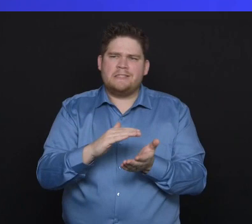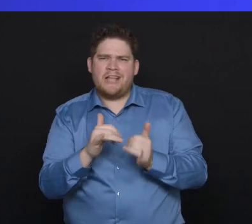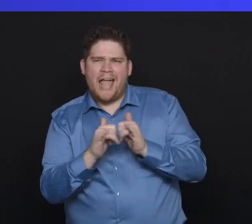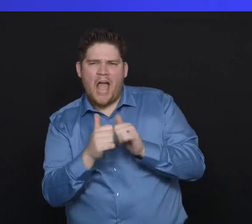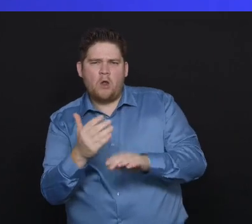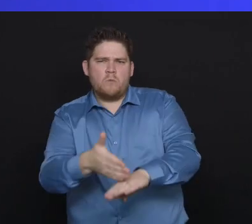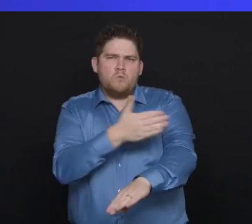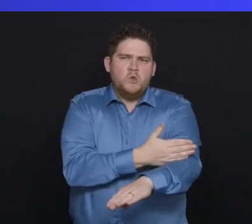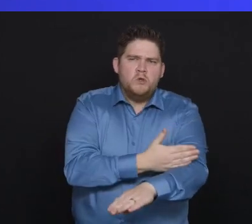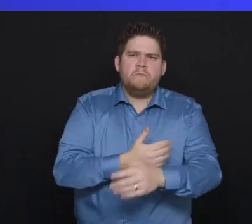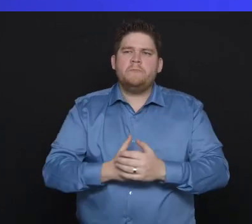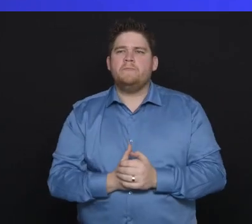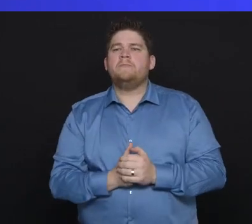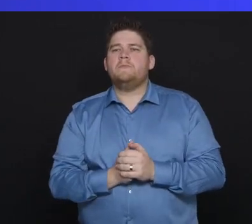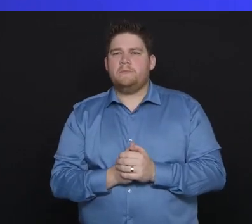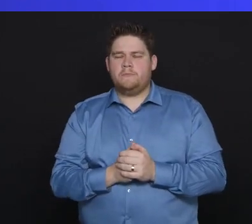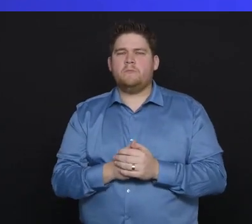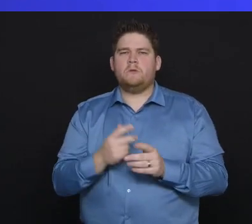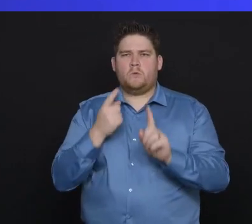those reasons and the importance of keeping people safe.